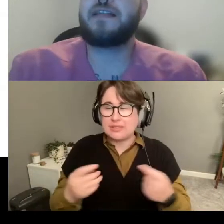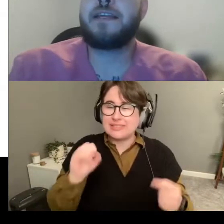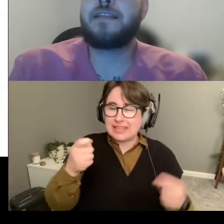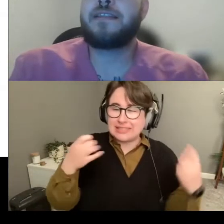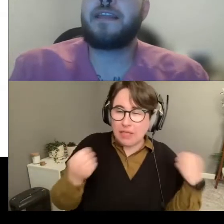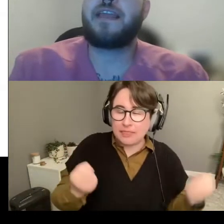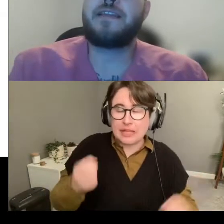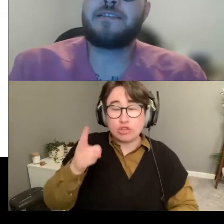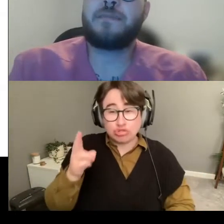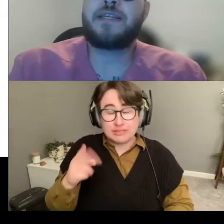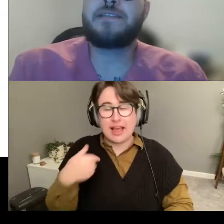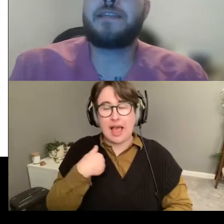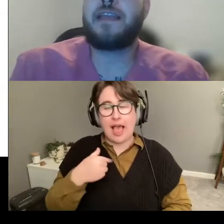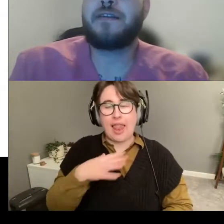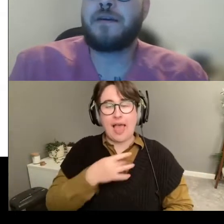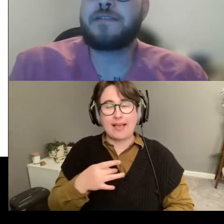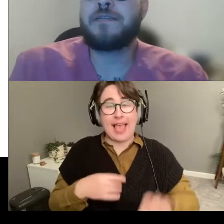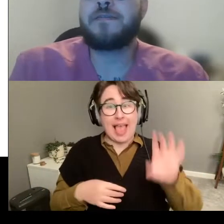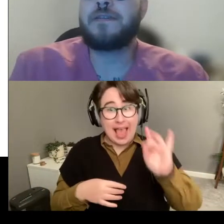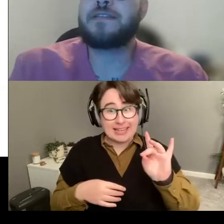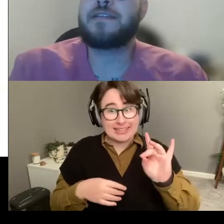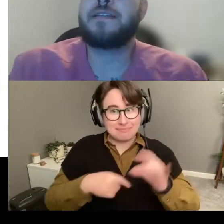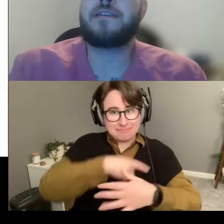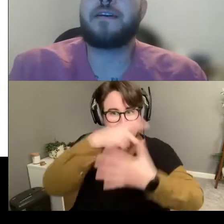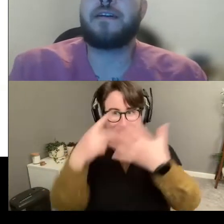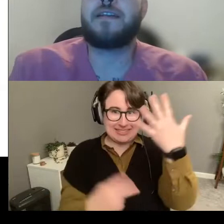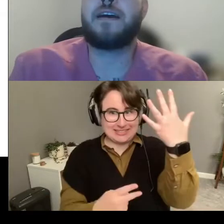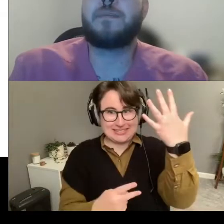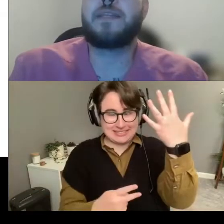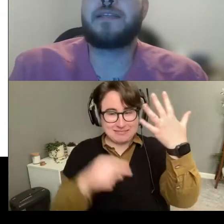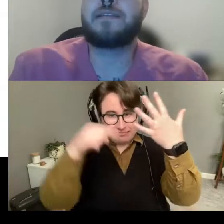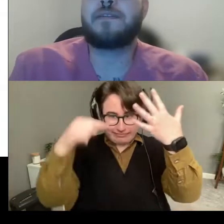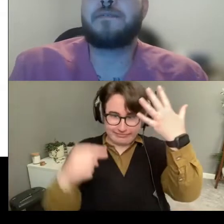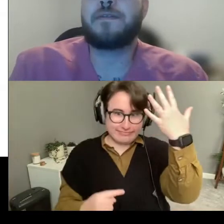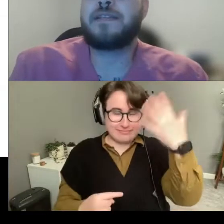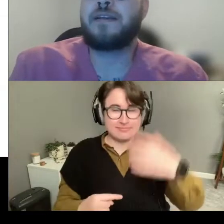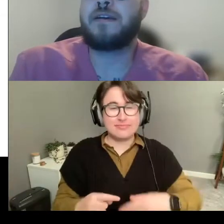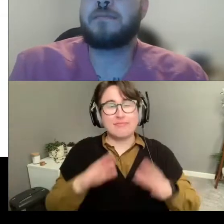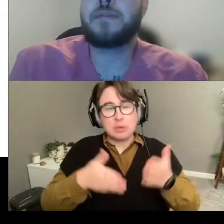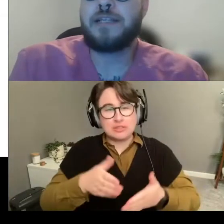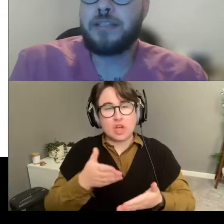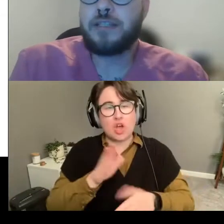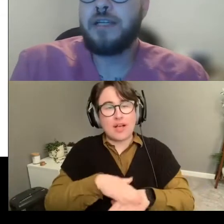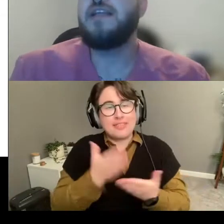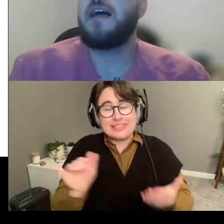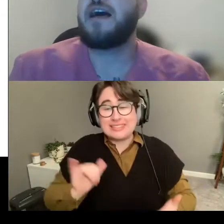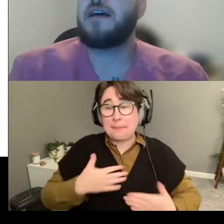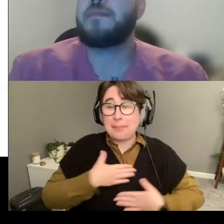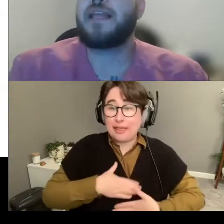I like the eight, because the eight also focuses on things like focusing on pleasure,